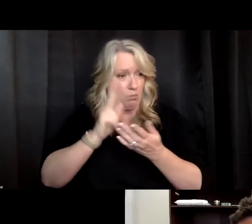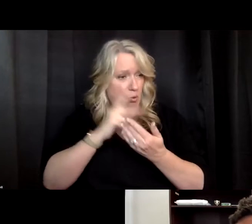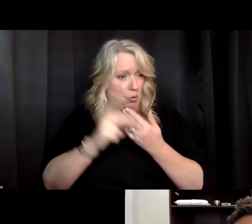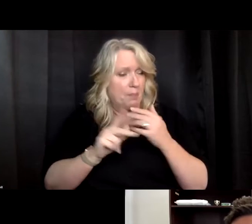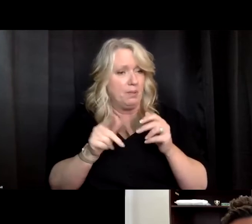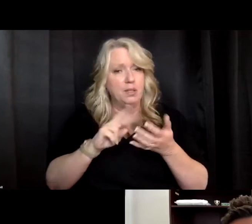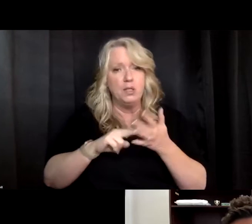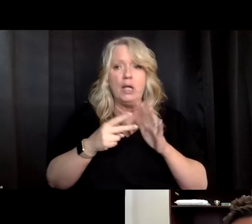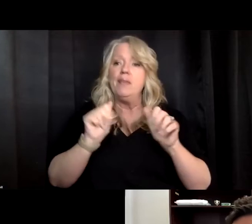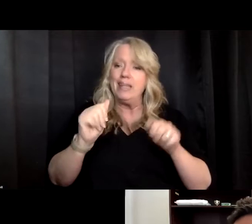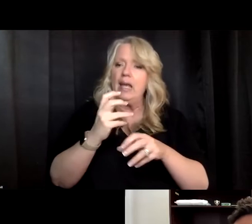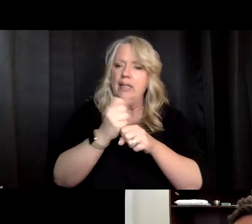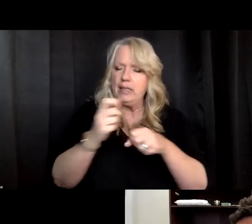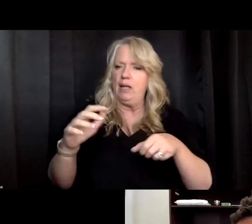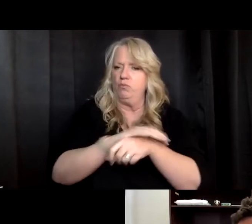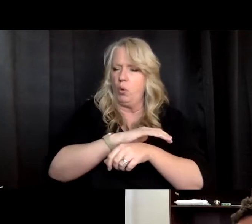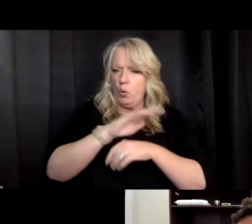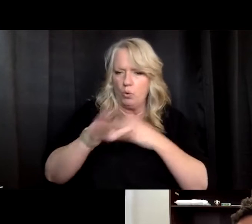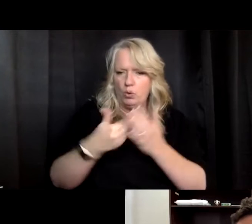MEET ELIGIBILITY FOR COORDINATED SPECIALTY CARE PROGRAM, WHERE